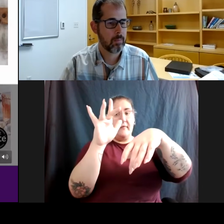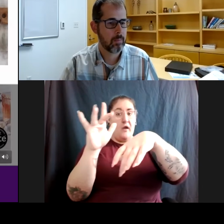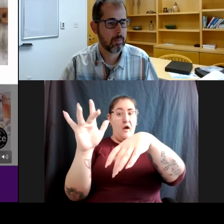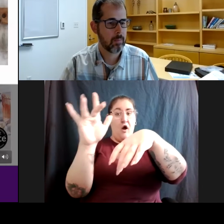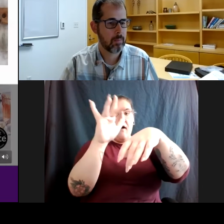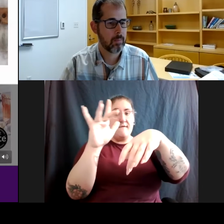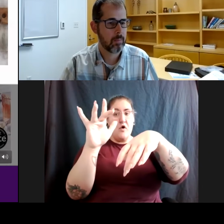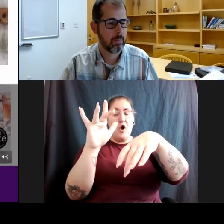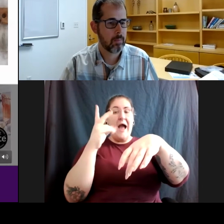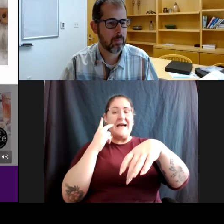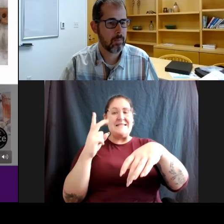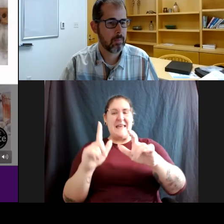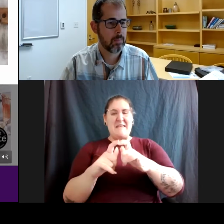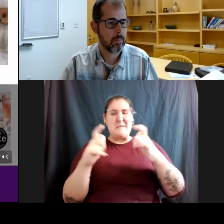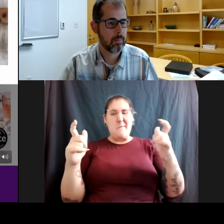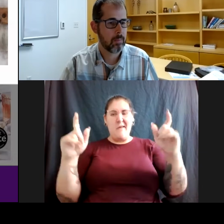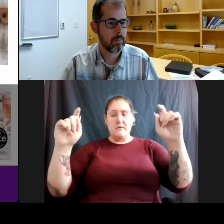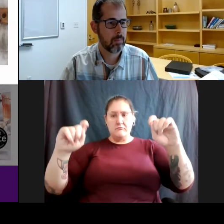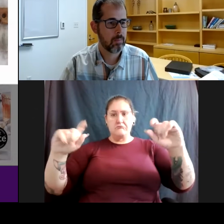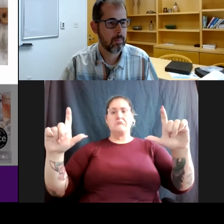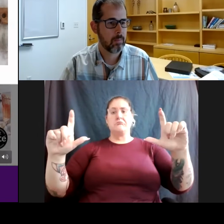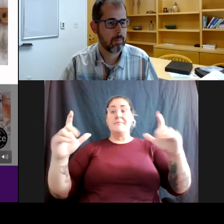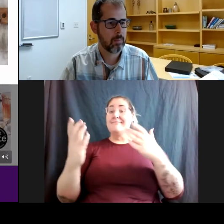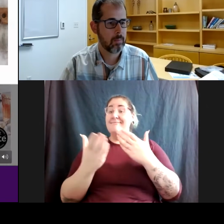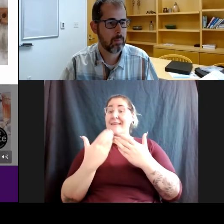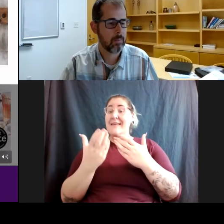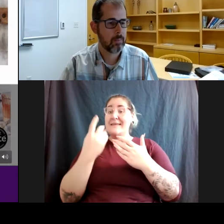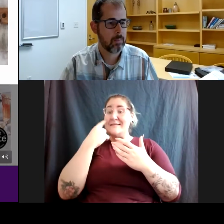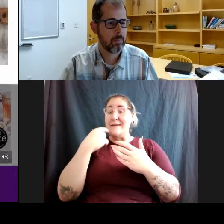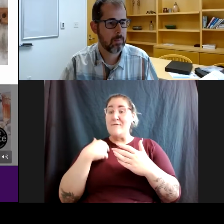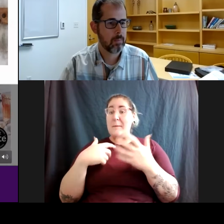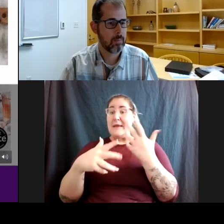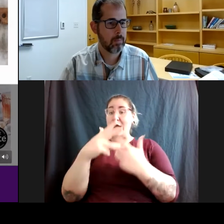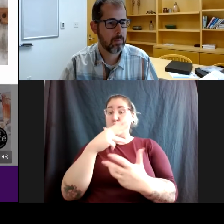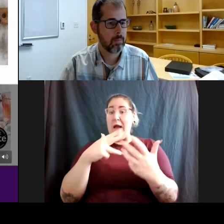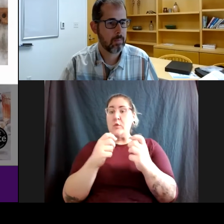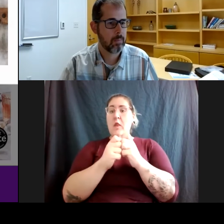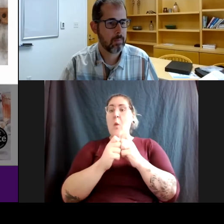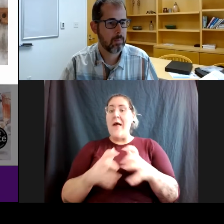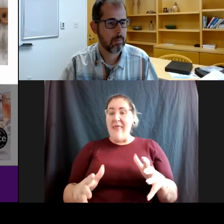can get to the content of that I want. Without the menu disappearing, but then if we look